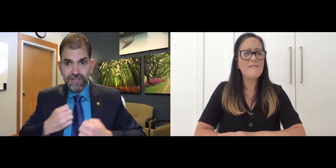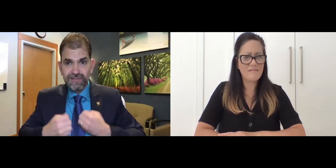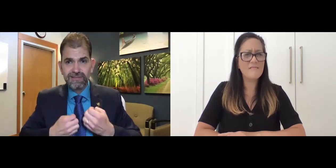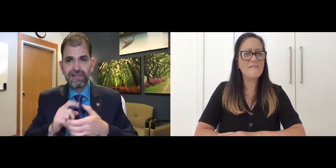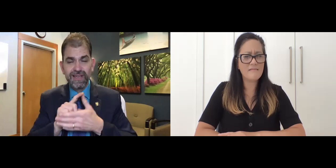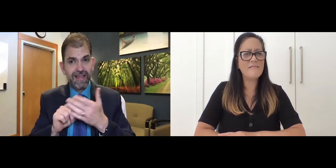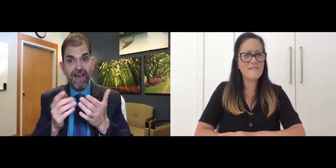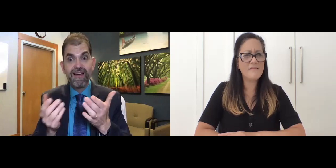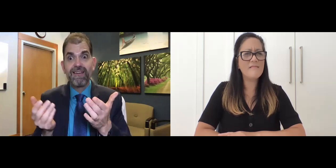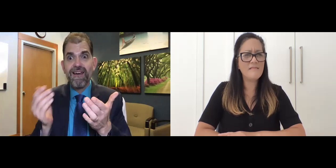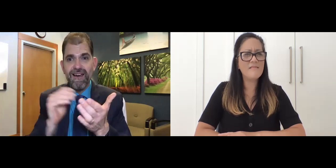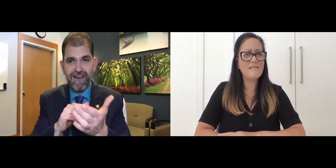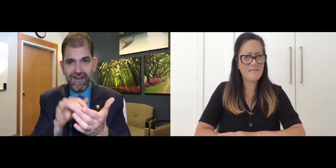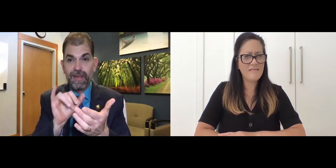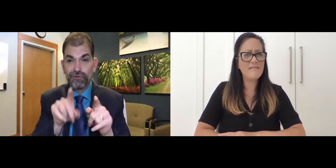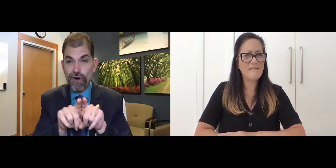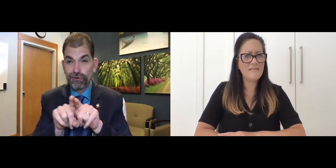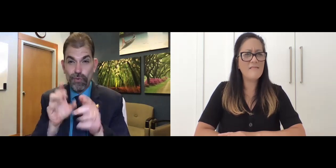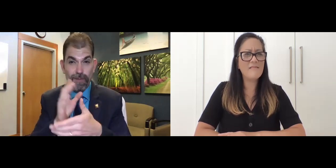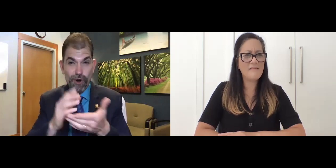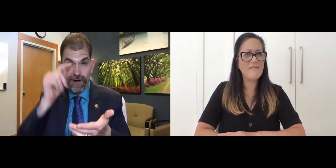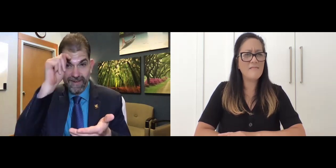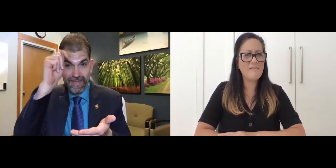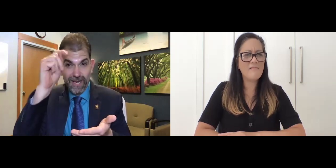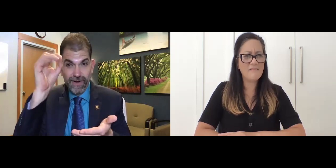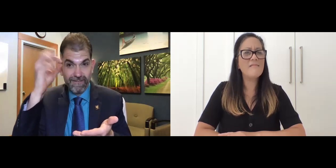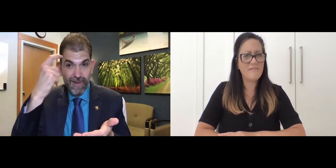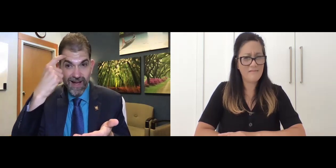and have a real sense of stability with your emotions.